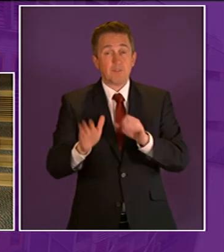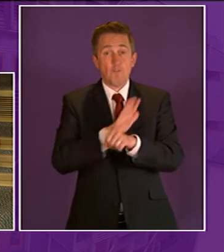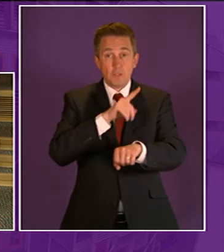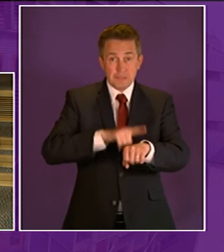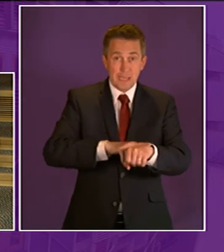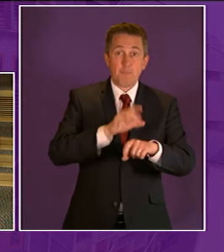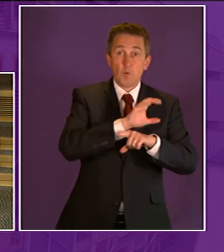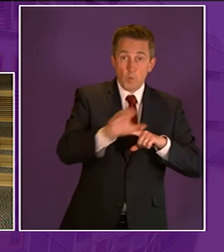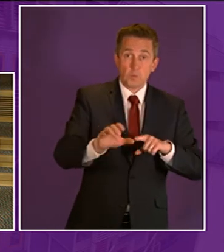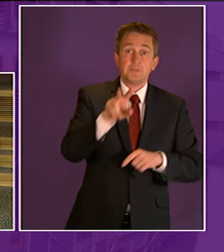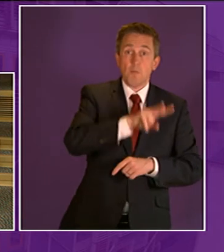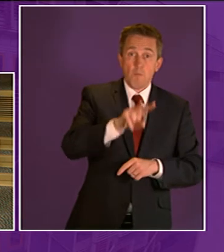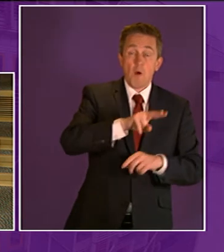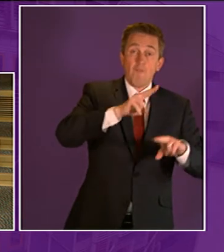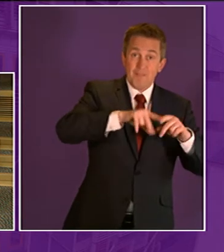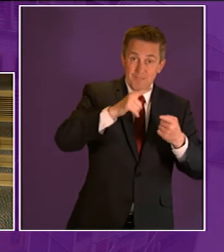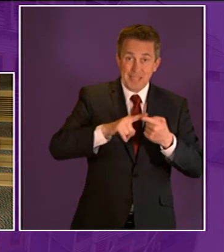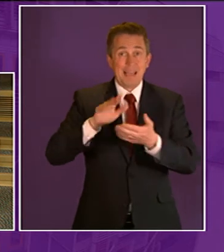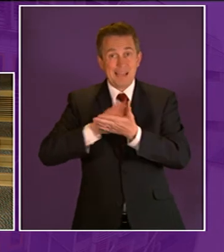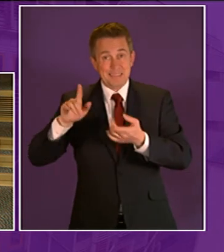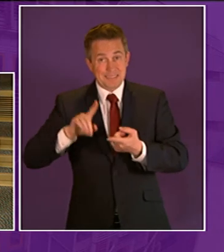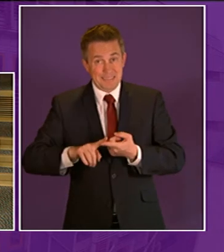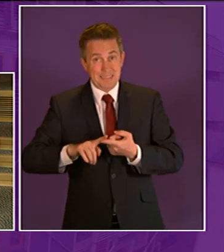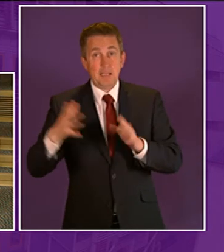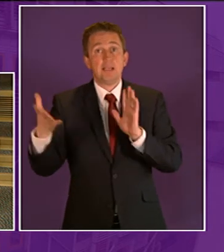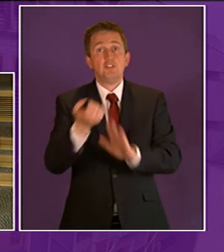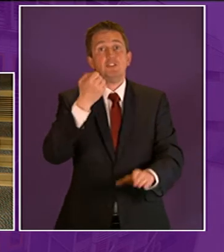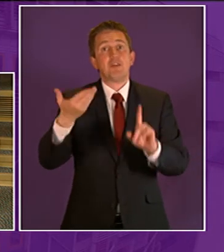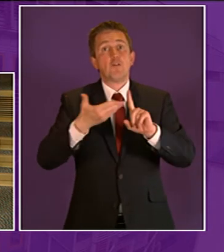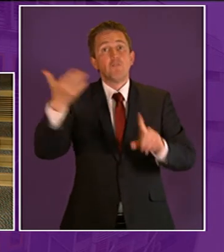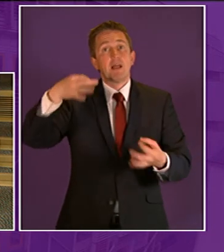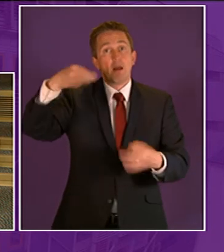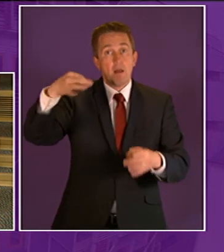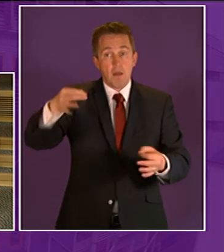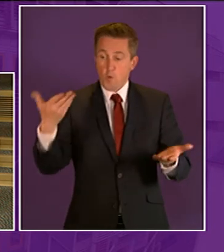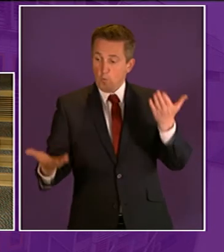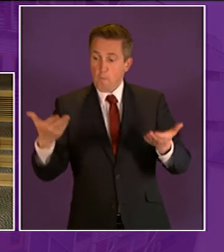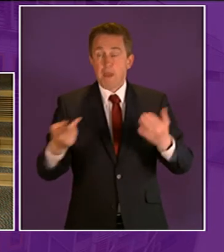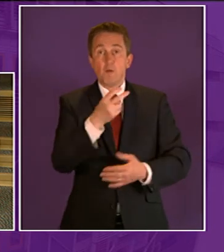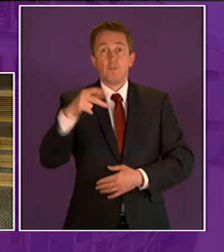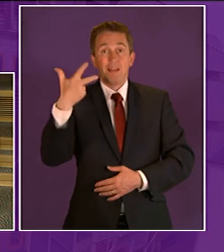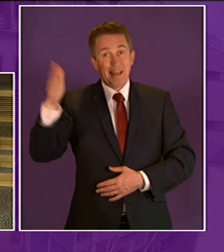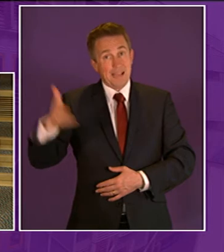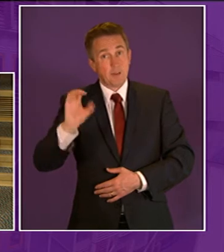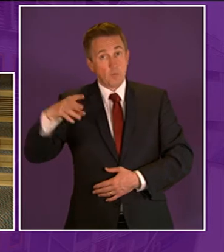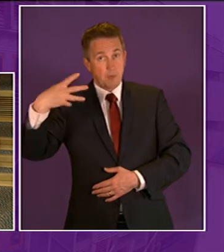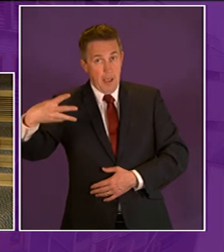higher education that led to recognised qualifications than did so in 2008-09.